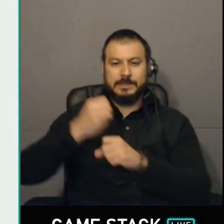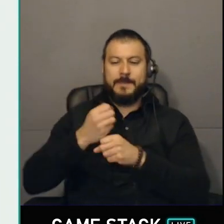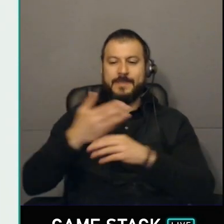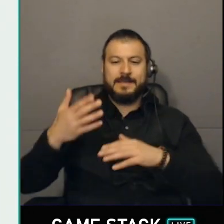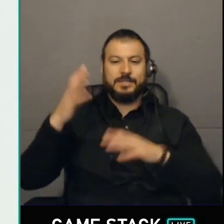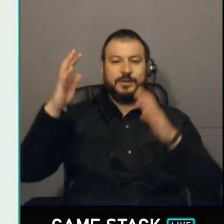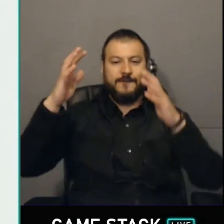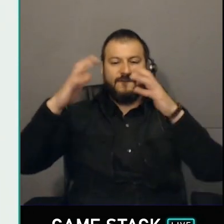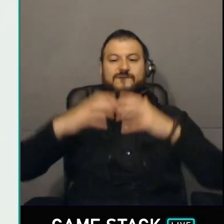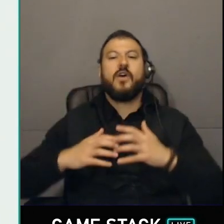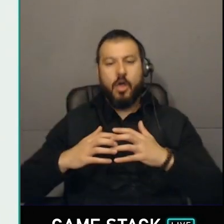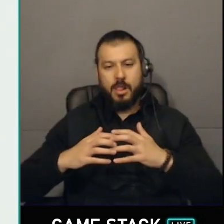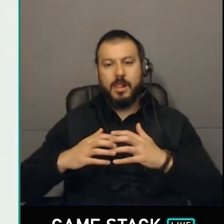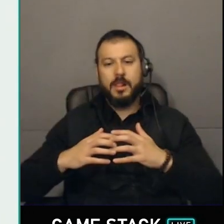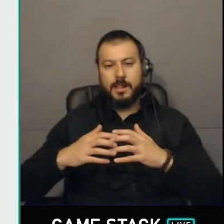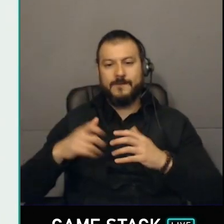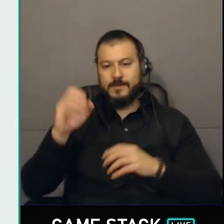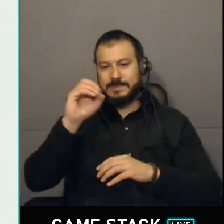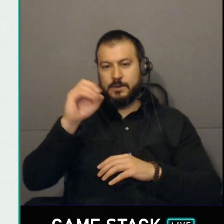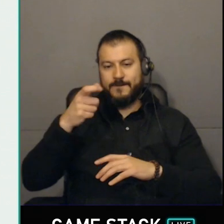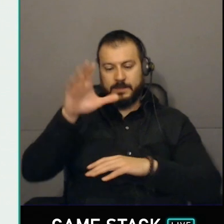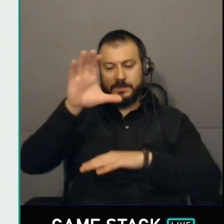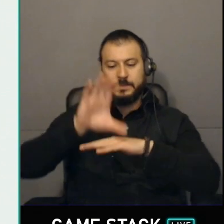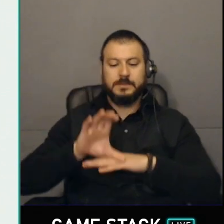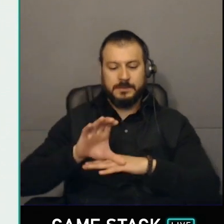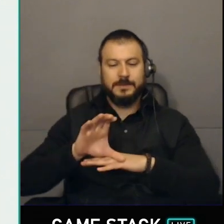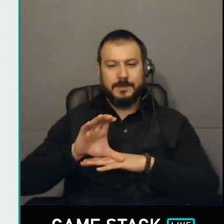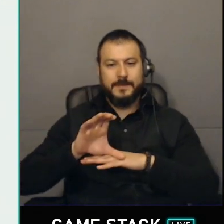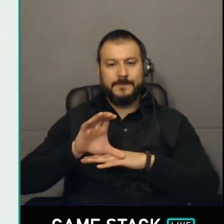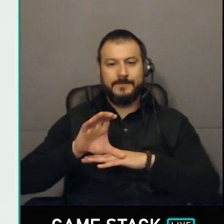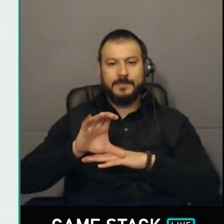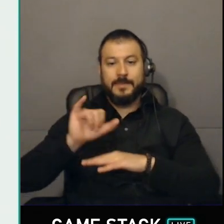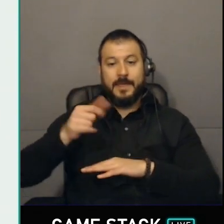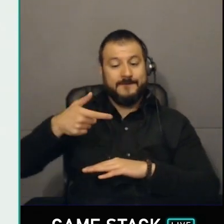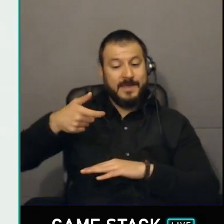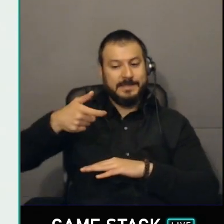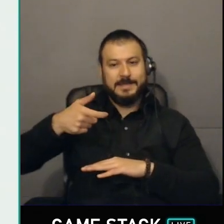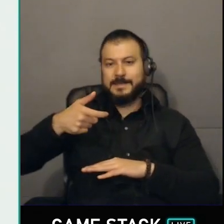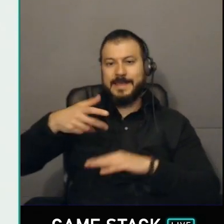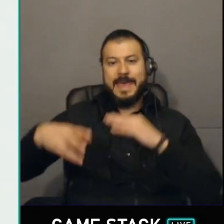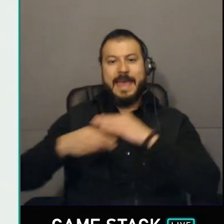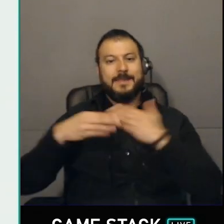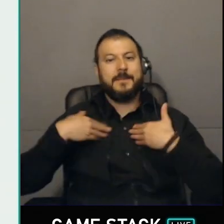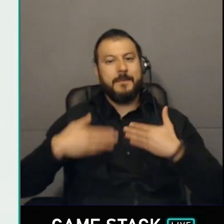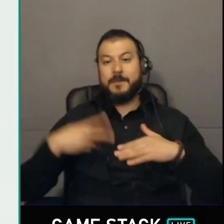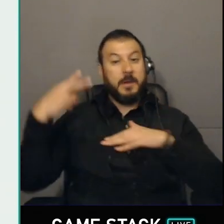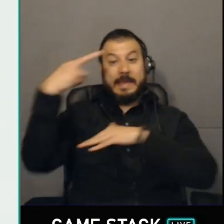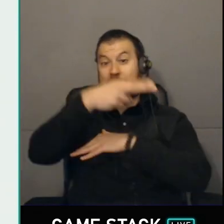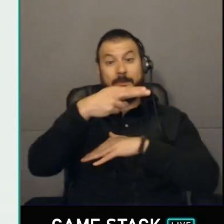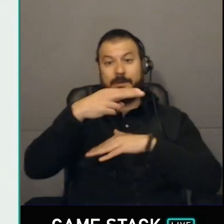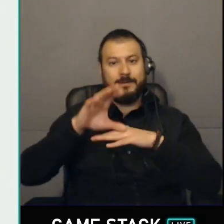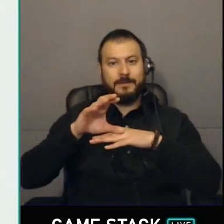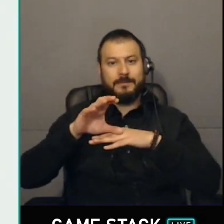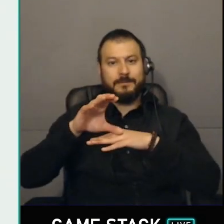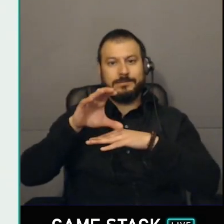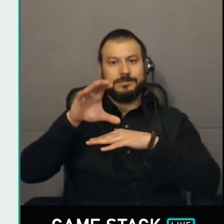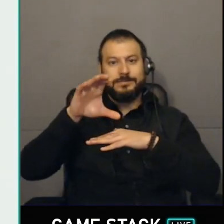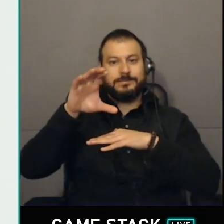a zero velocity. That tiny velocity is added to the body, but then we clip that tiny velocity in